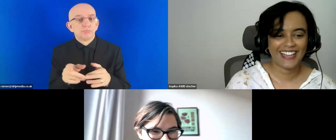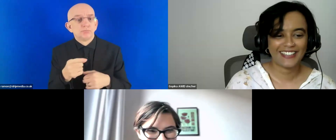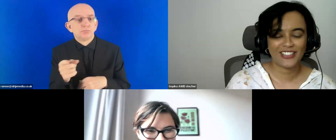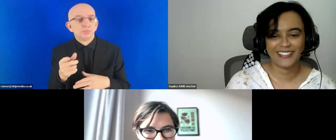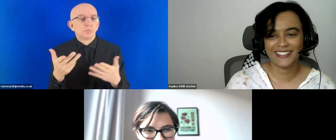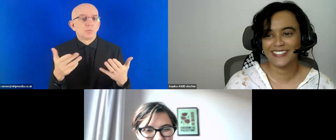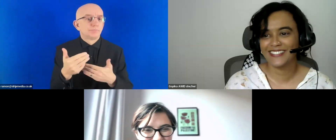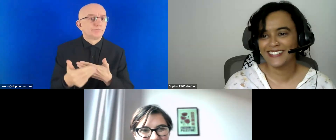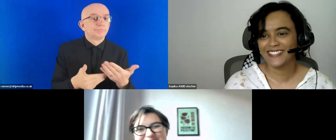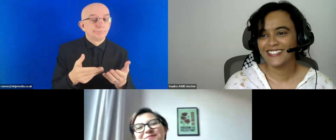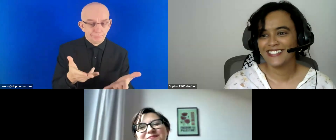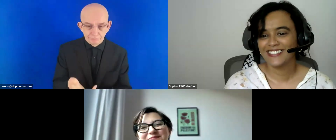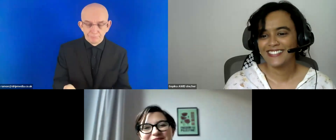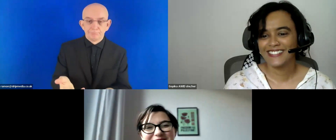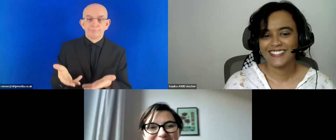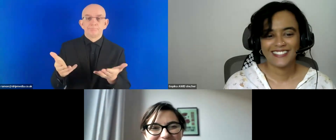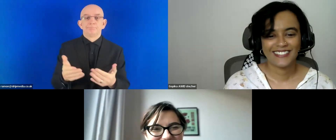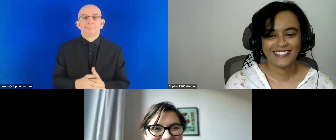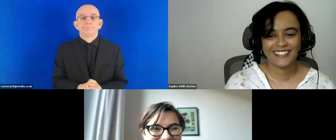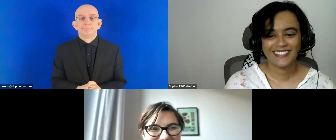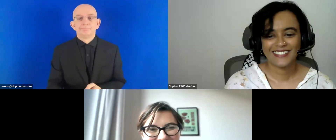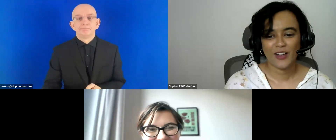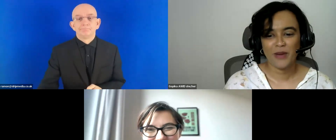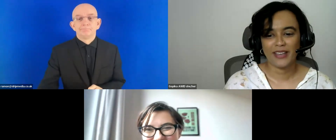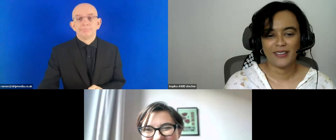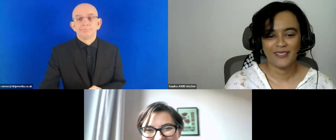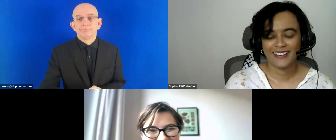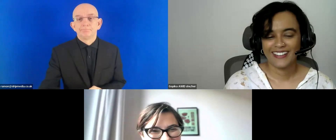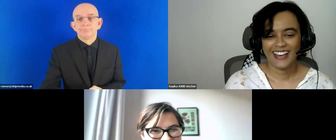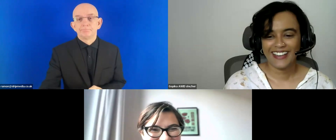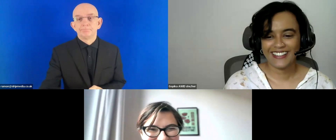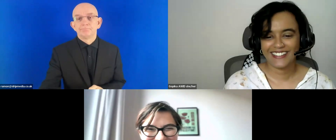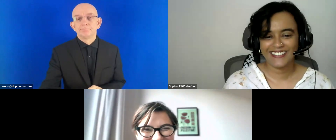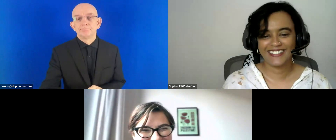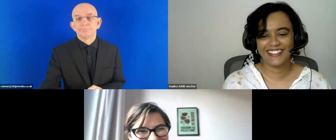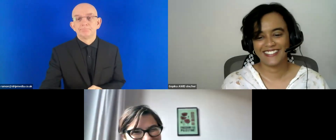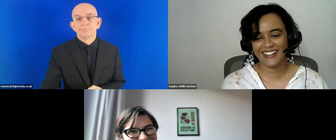Thanks, Jess. Hi, hyena.